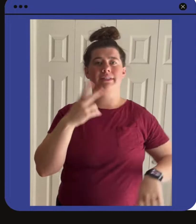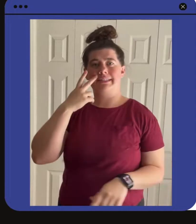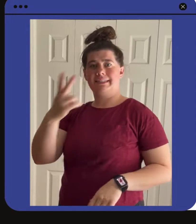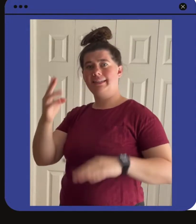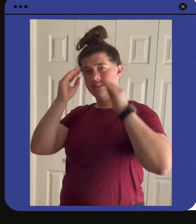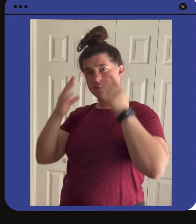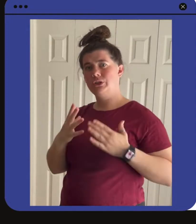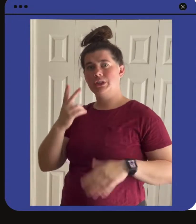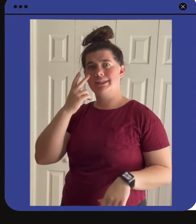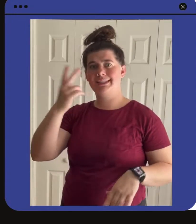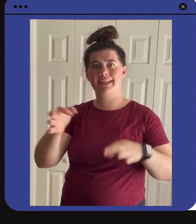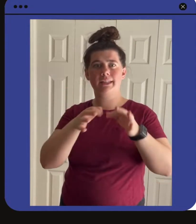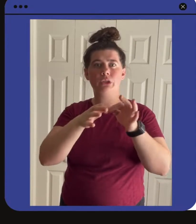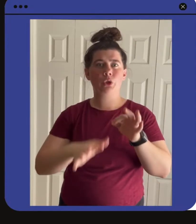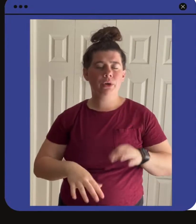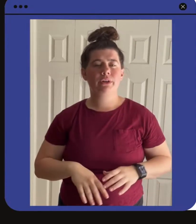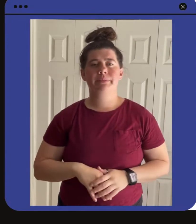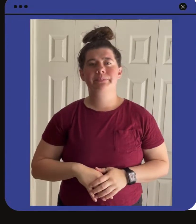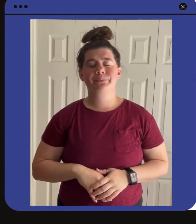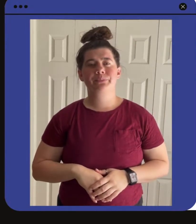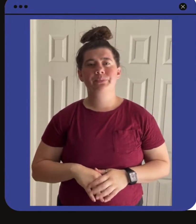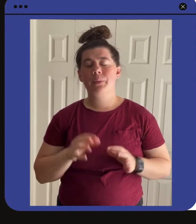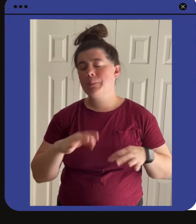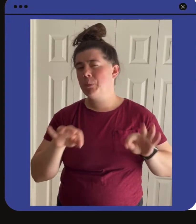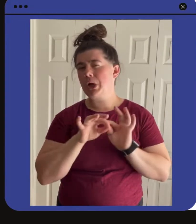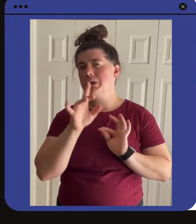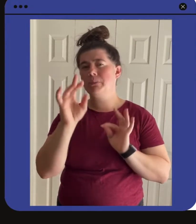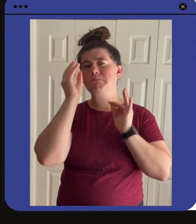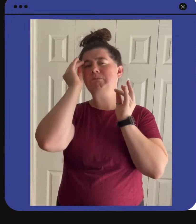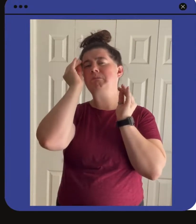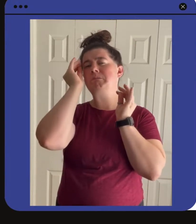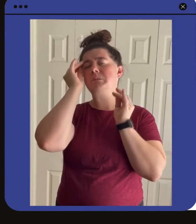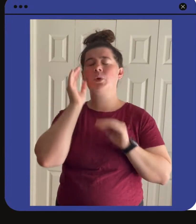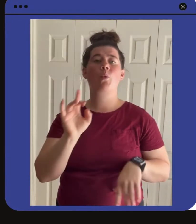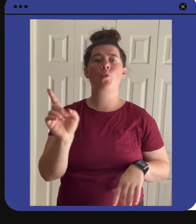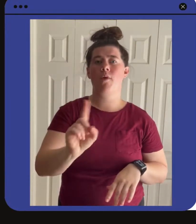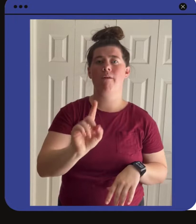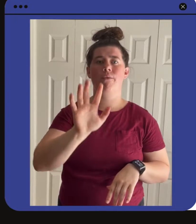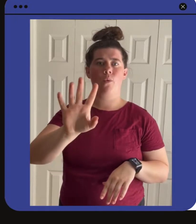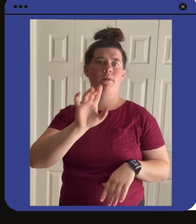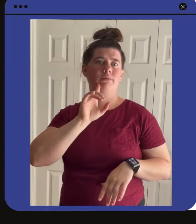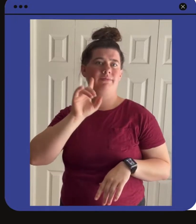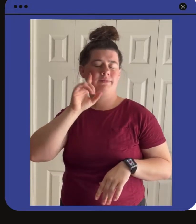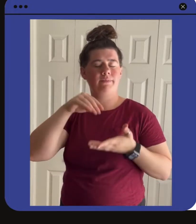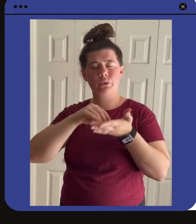to see the board, the teacher and The Interpreter It's important. You take this into consideration when deciding